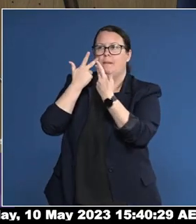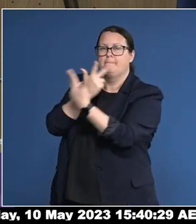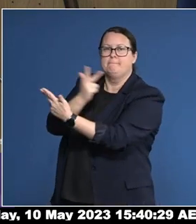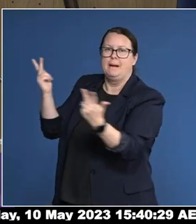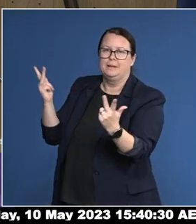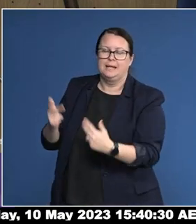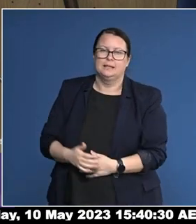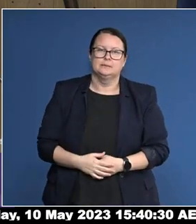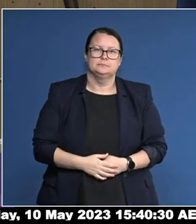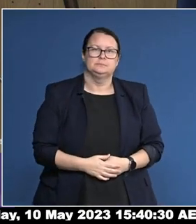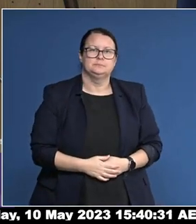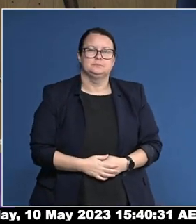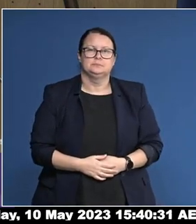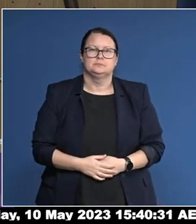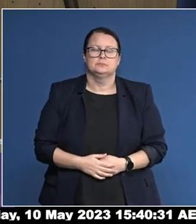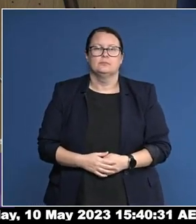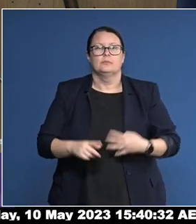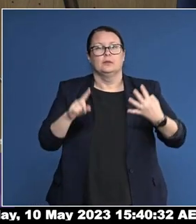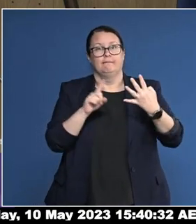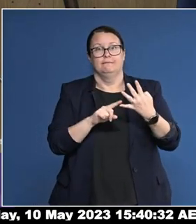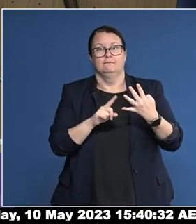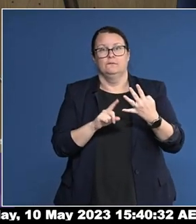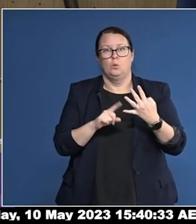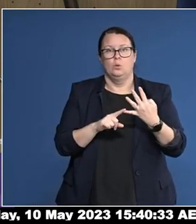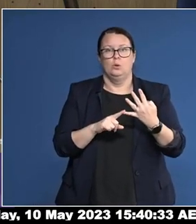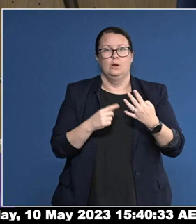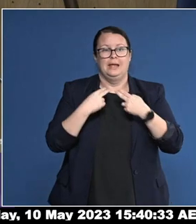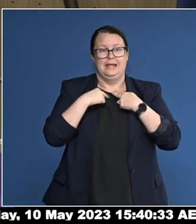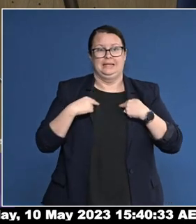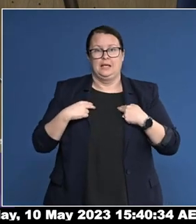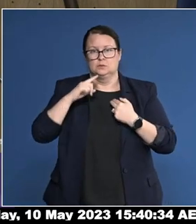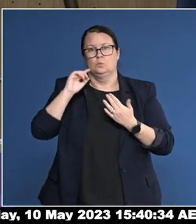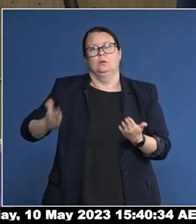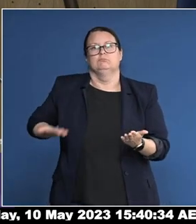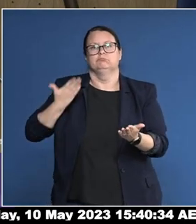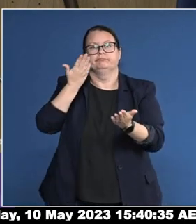4. Counsel Assisting will tender those documents into evidence which she considers